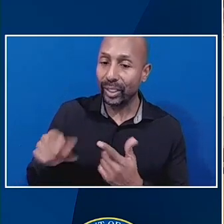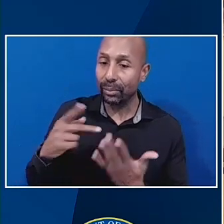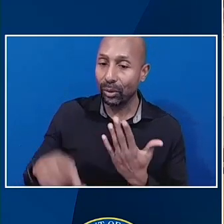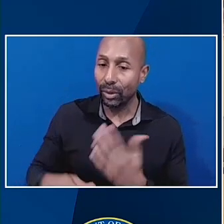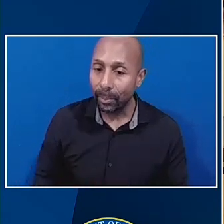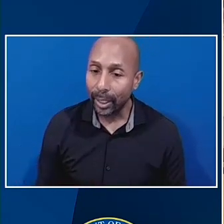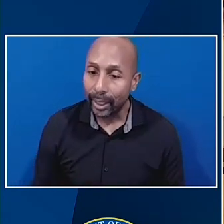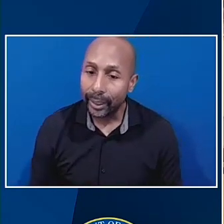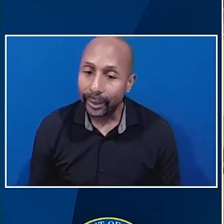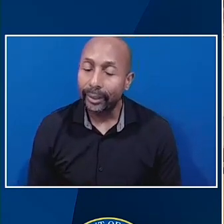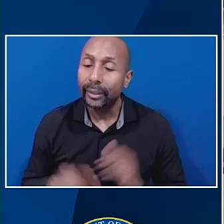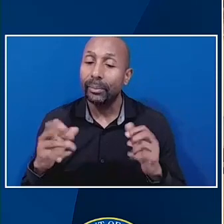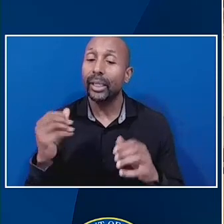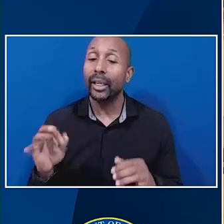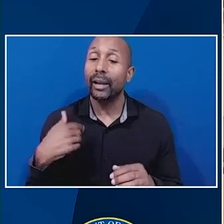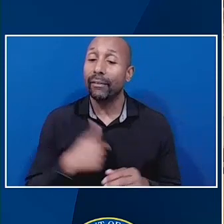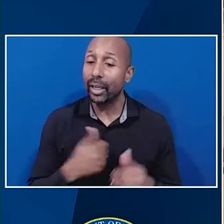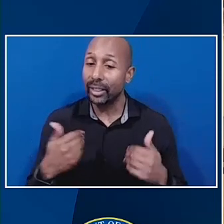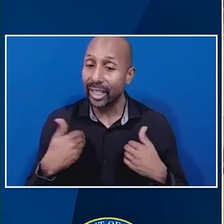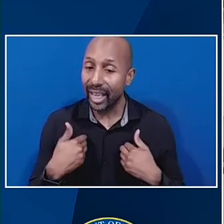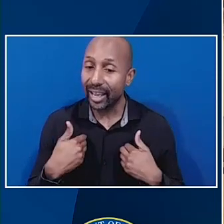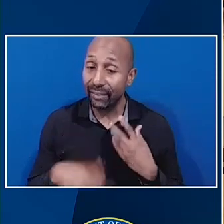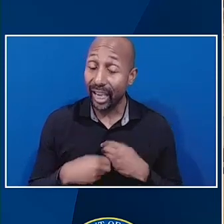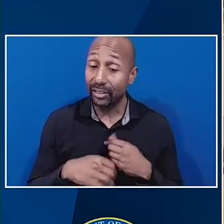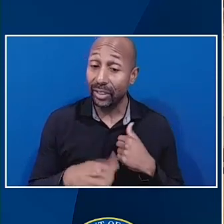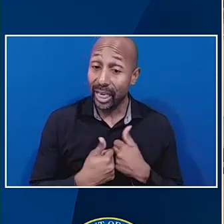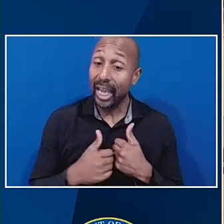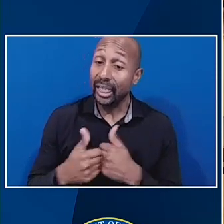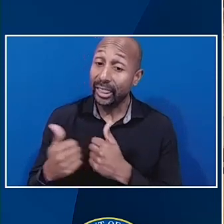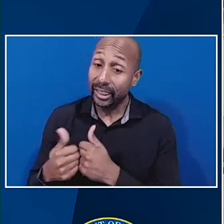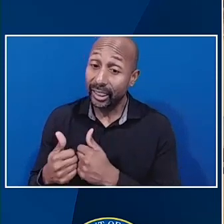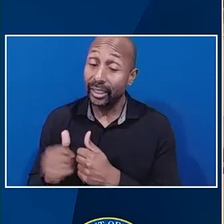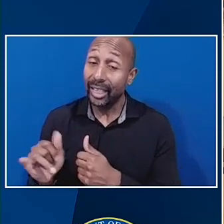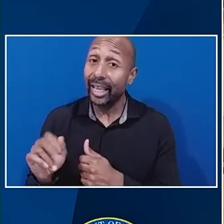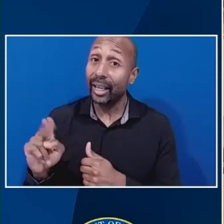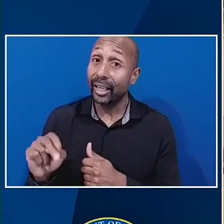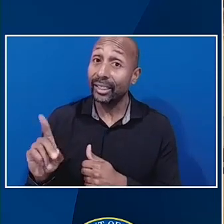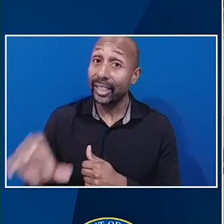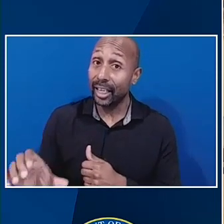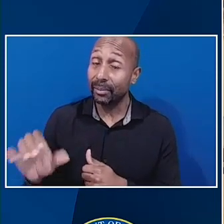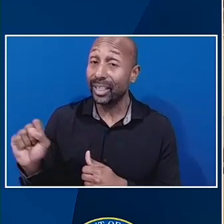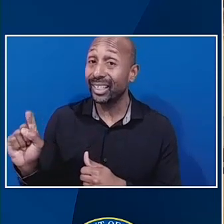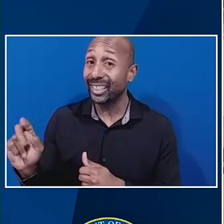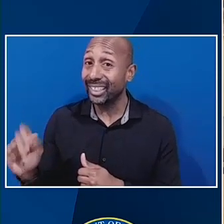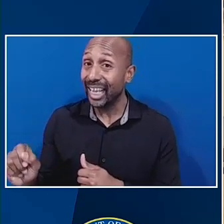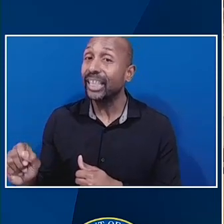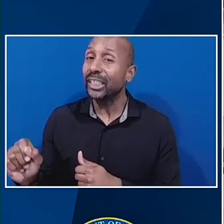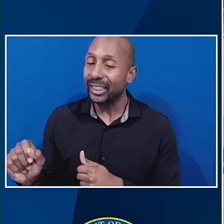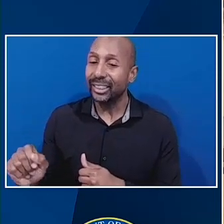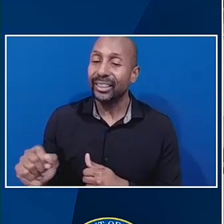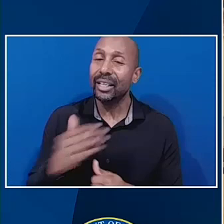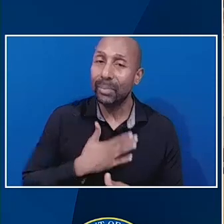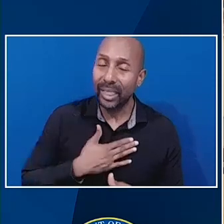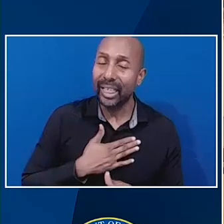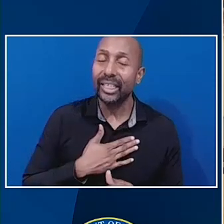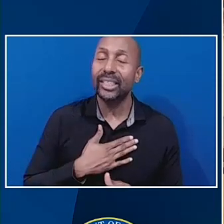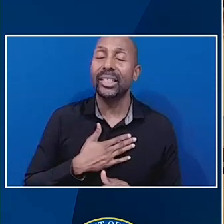additional challenge- challenges, such as being undocumented. Please consider approving the language on